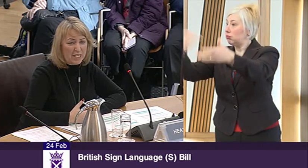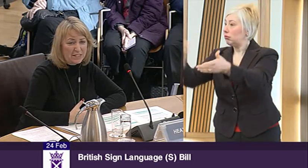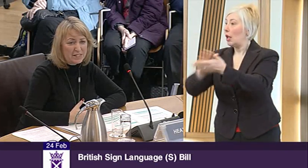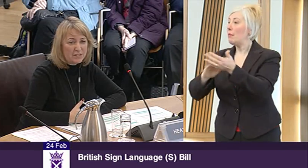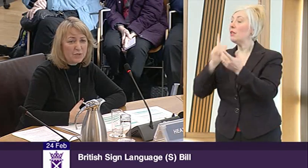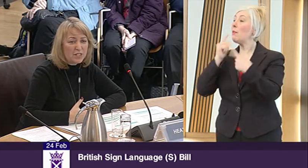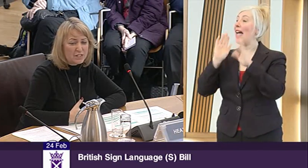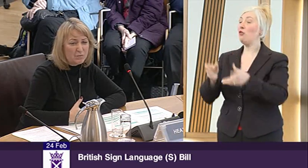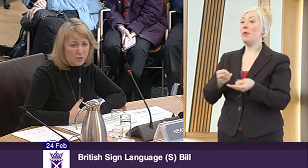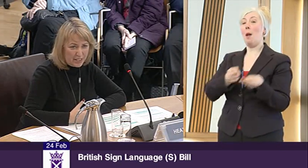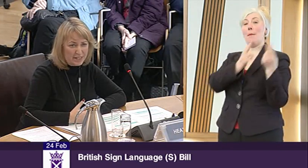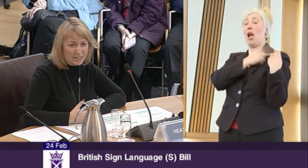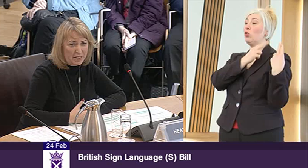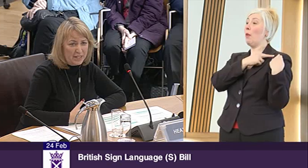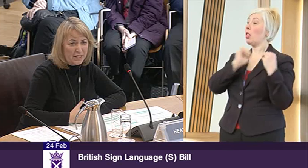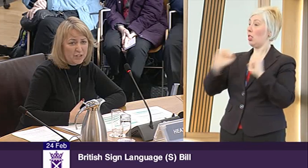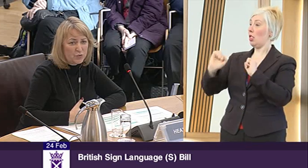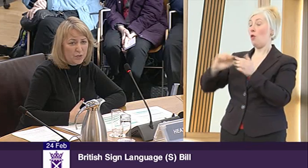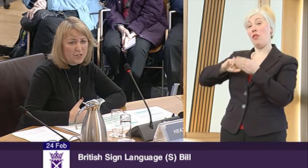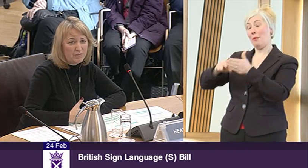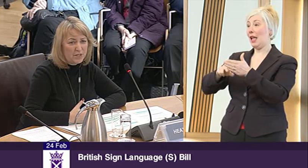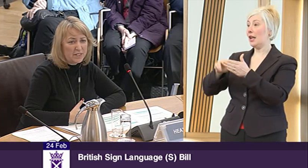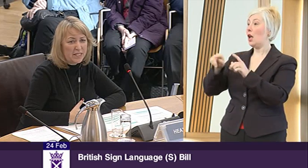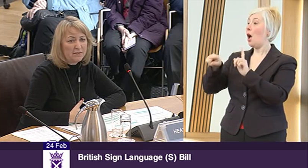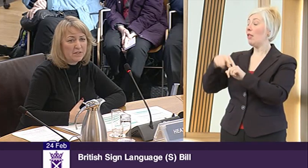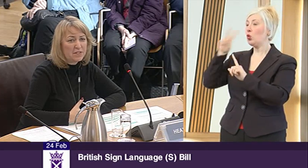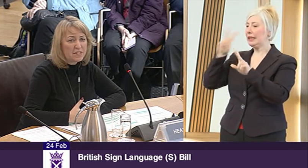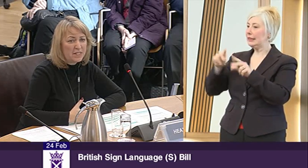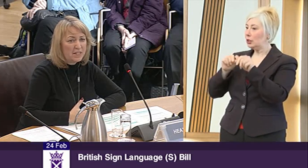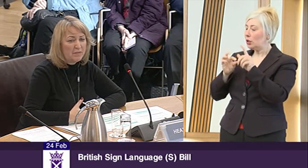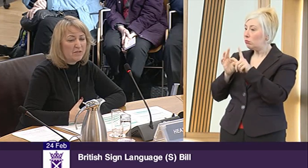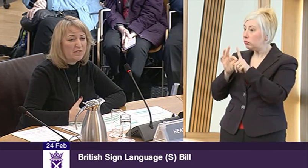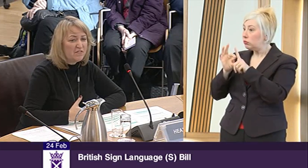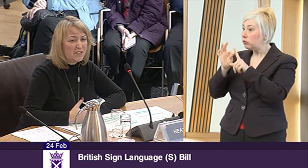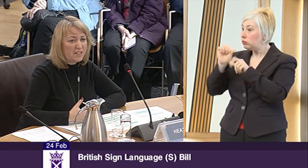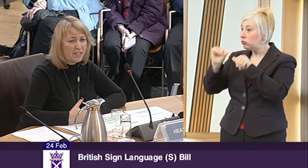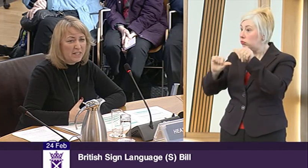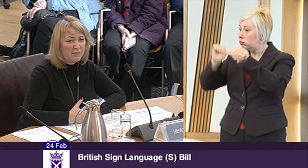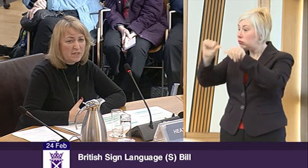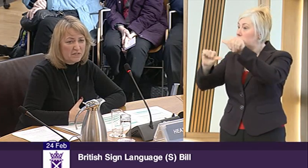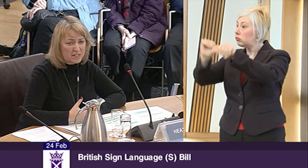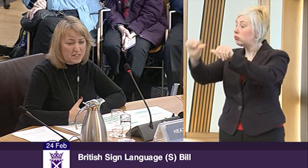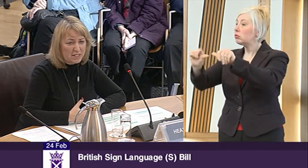so that we can see what progress there is towards the bill’s aims. There is a fear